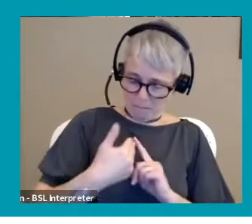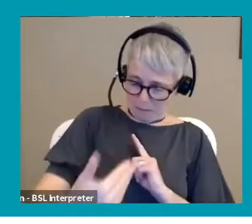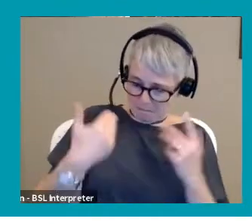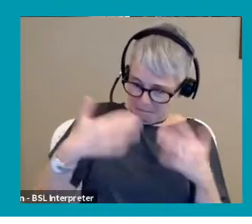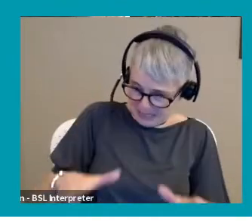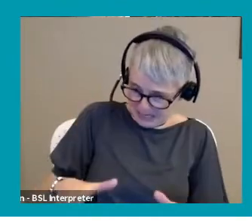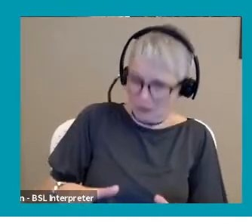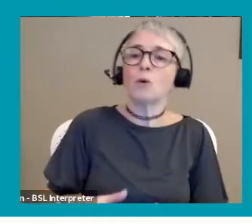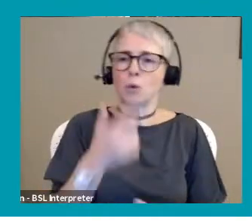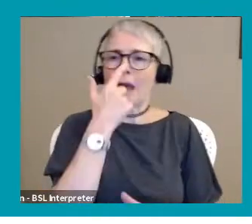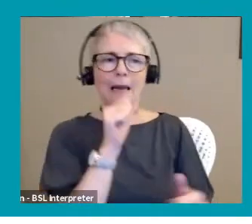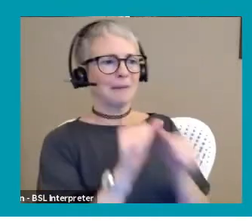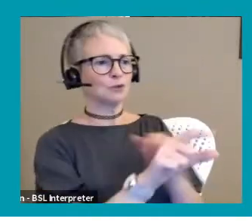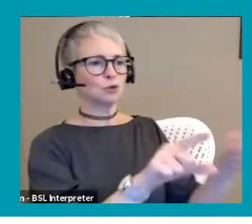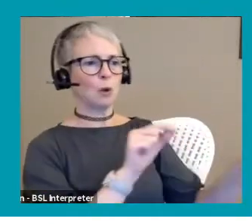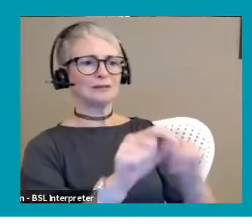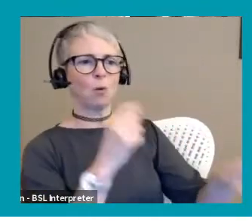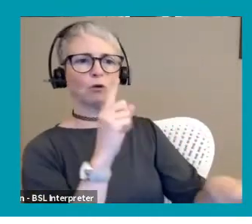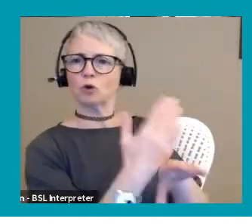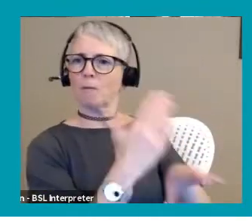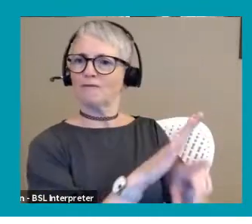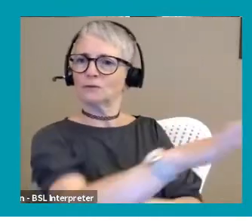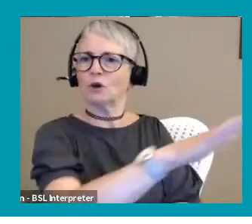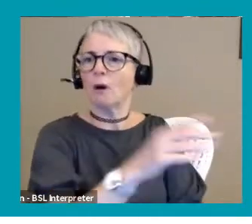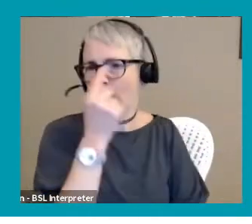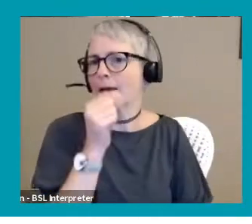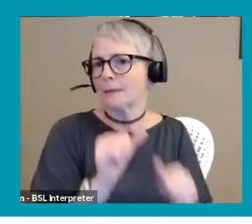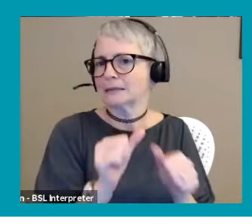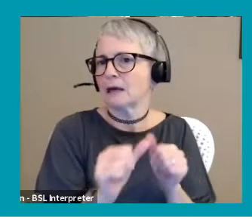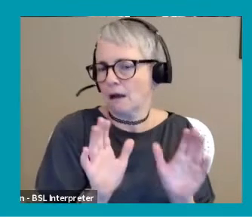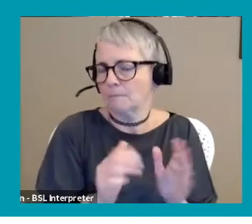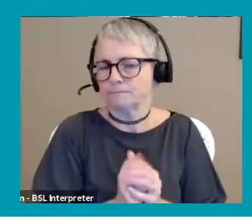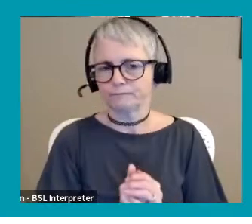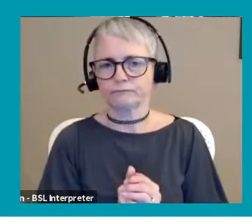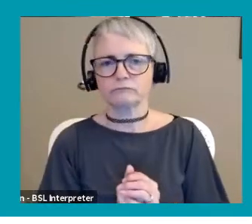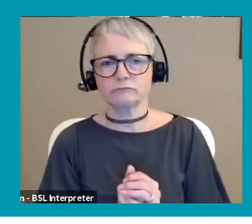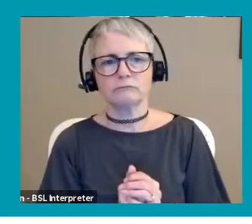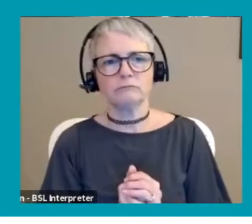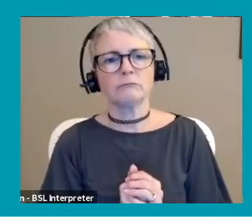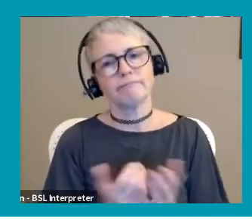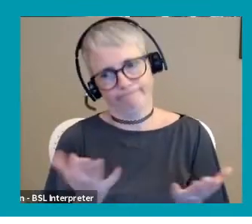People are happy when their value systems are aligned with their job and career chose.